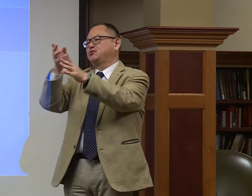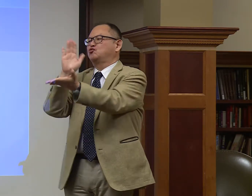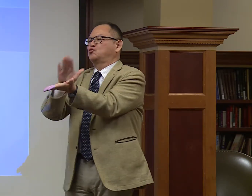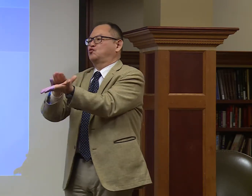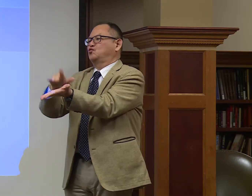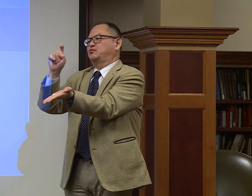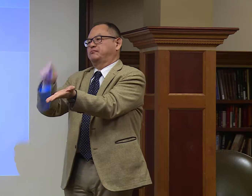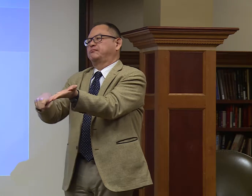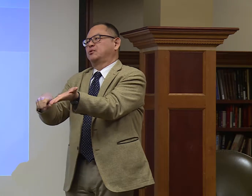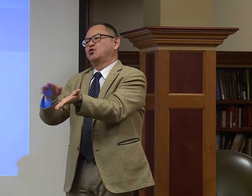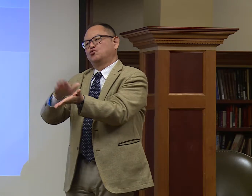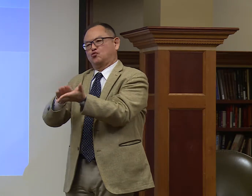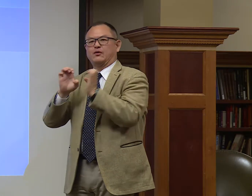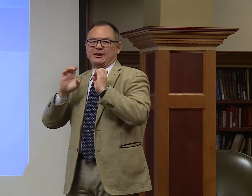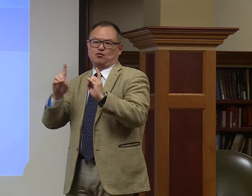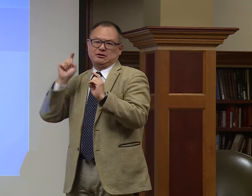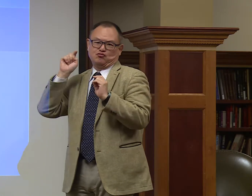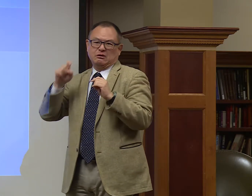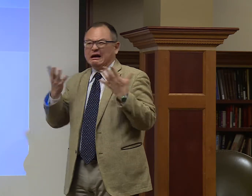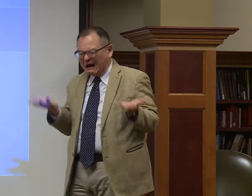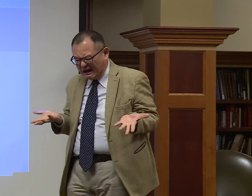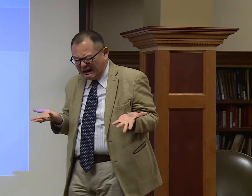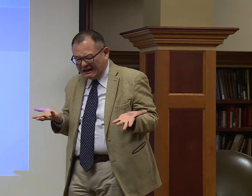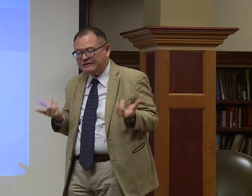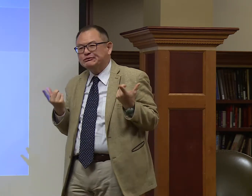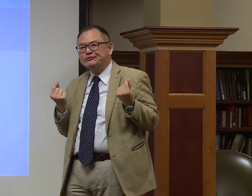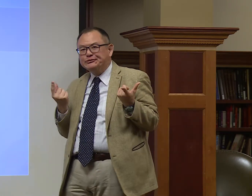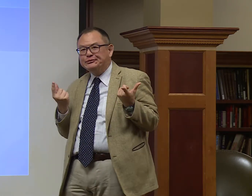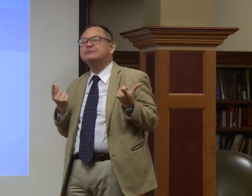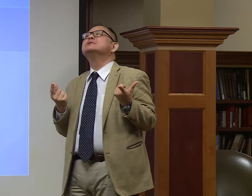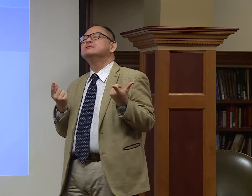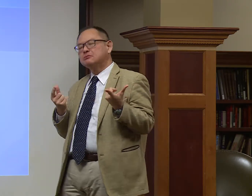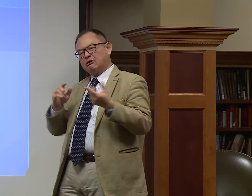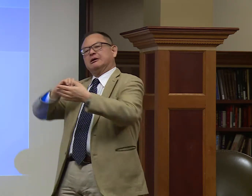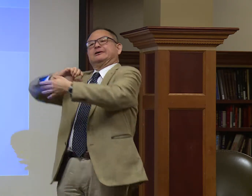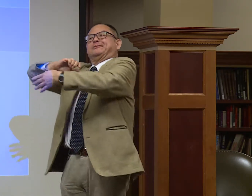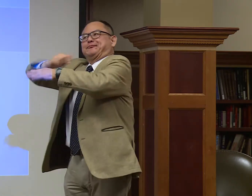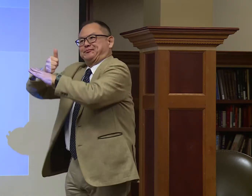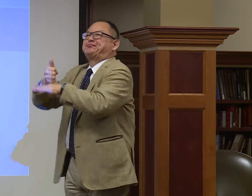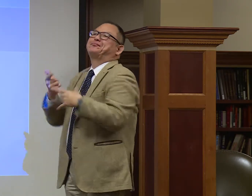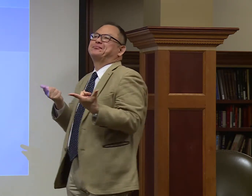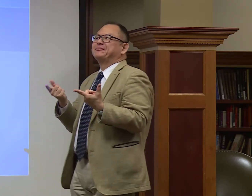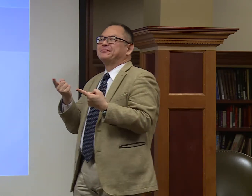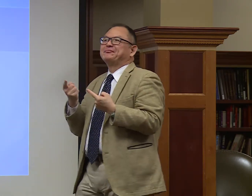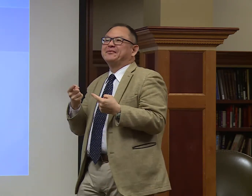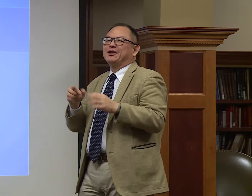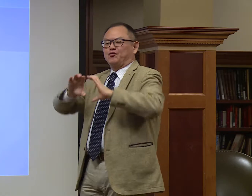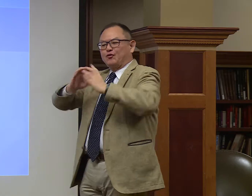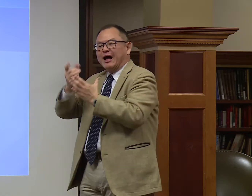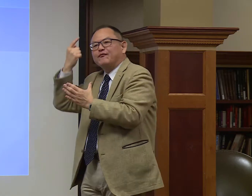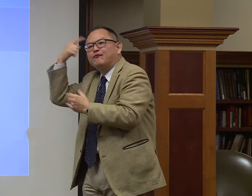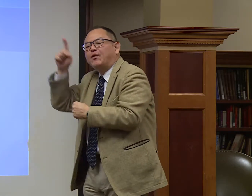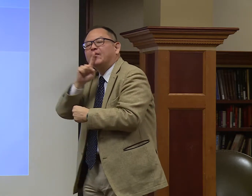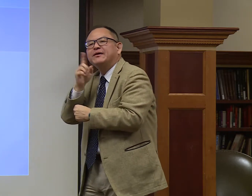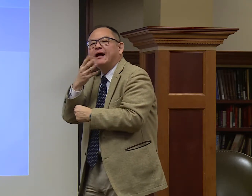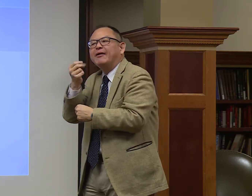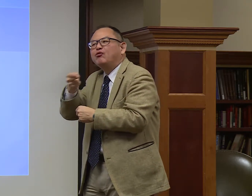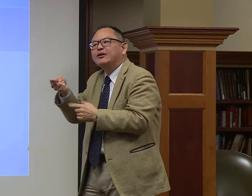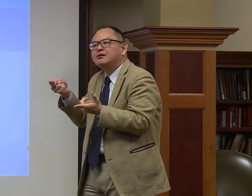that you're required to go to school. So my mom established a class